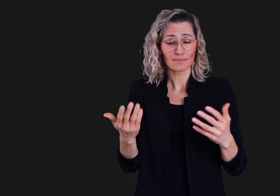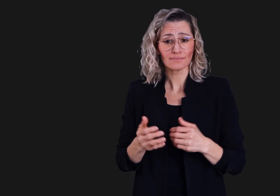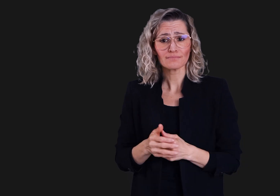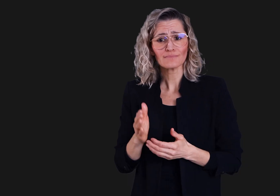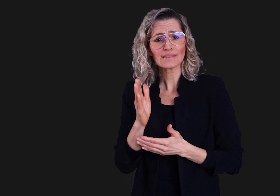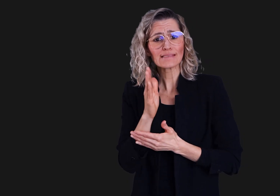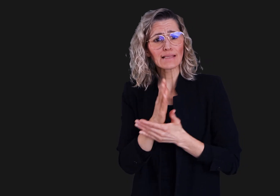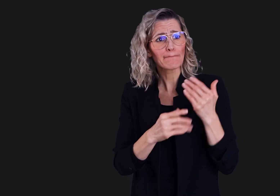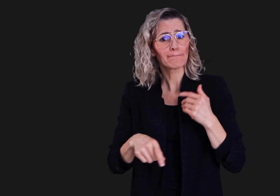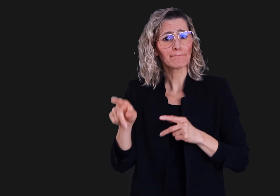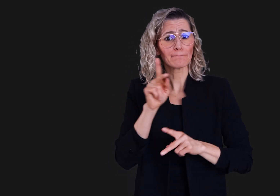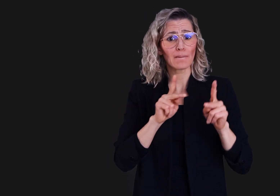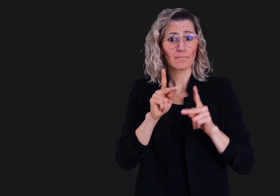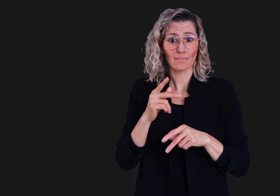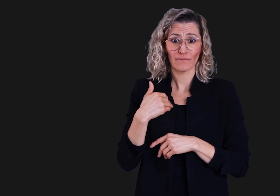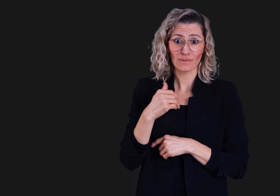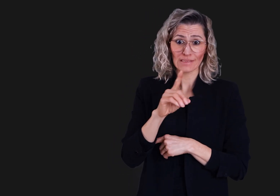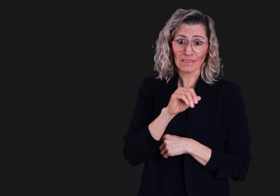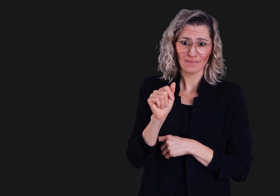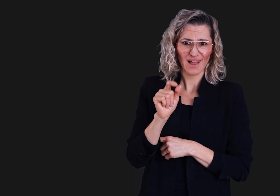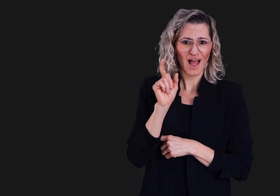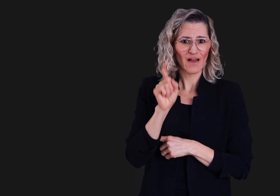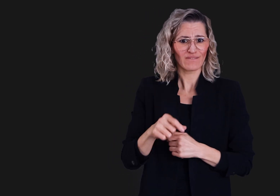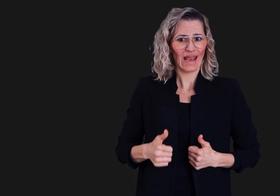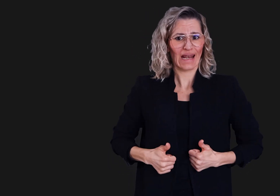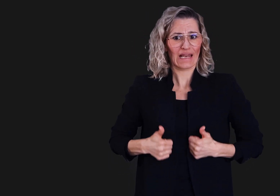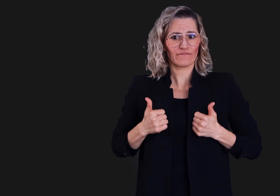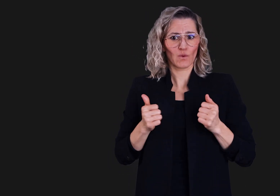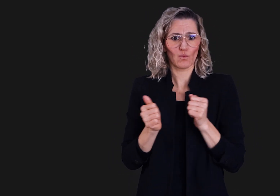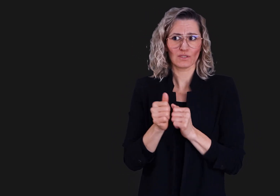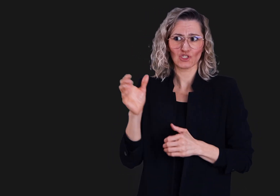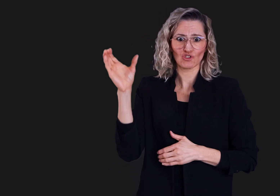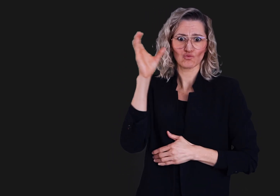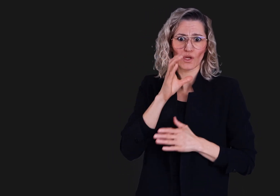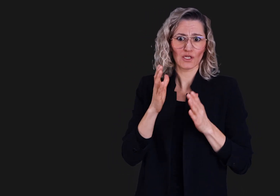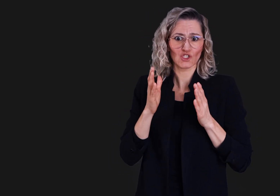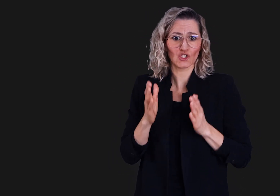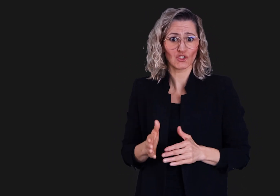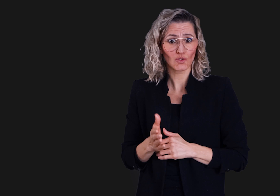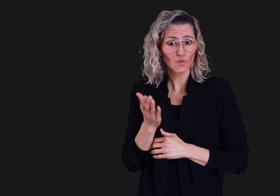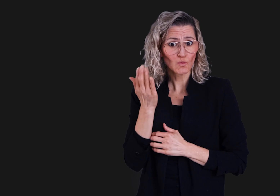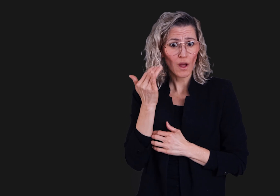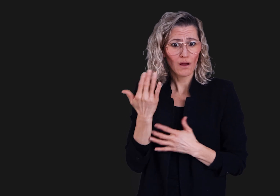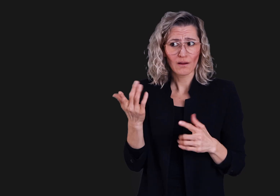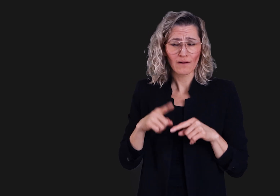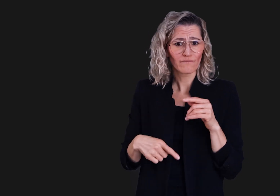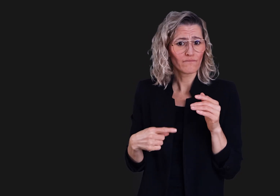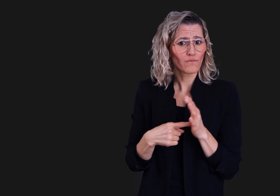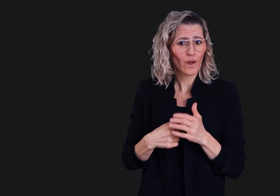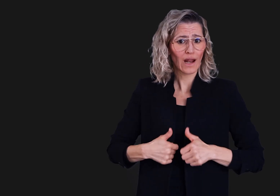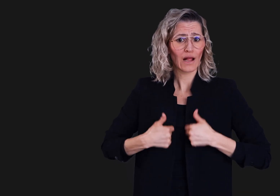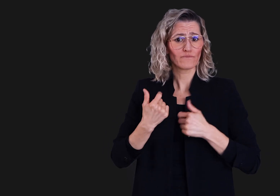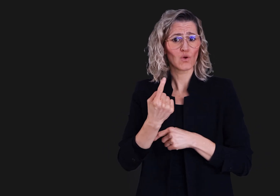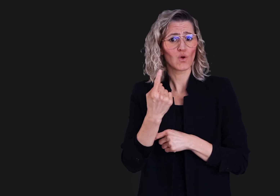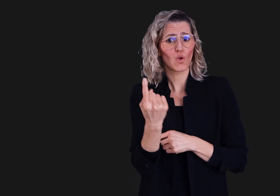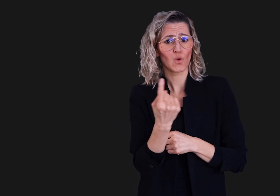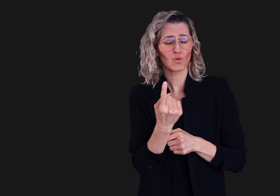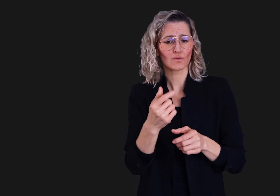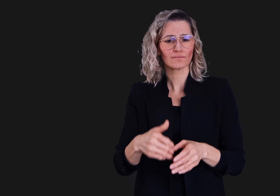Some people with disabilities have to live with strangers. This is because they cannot afford to live alone.